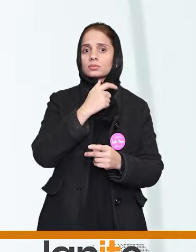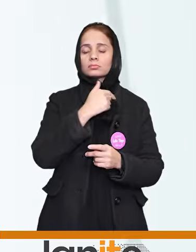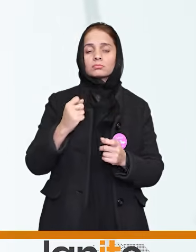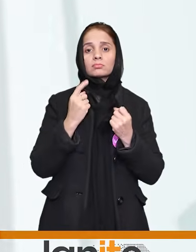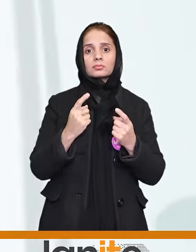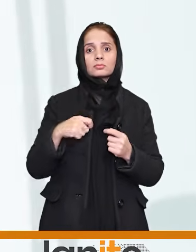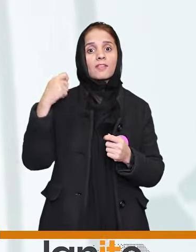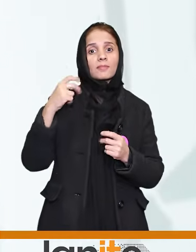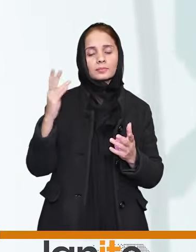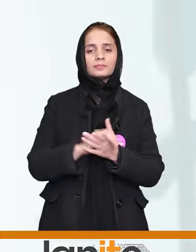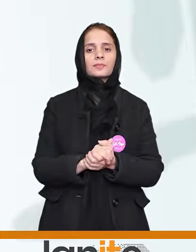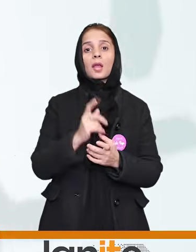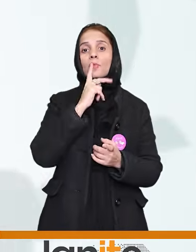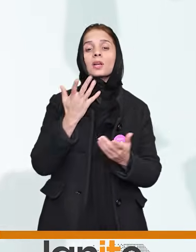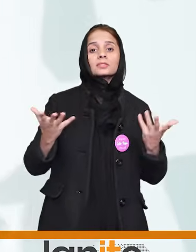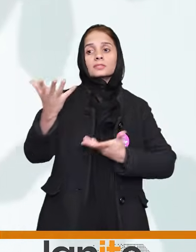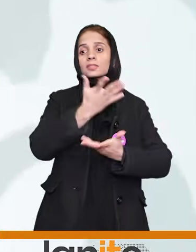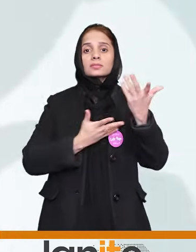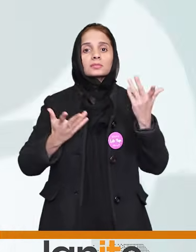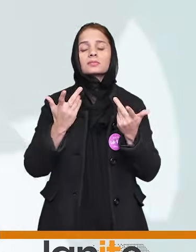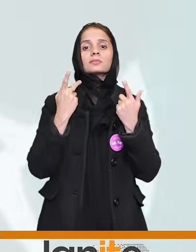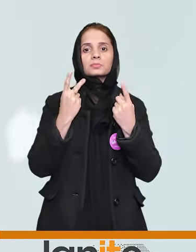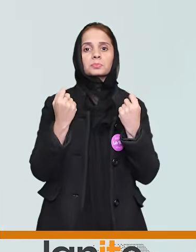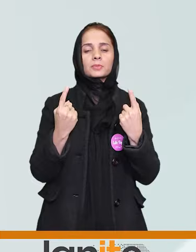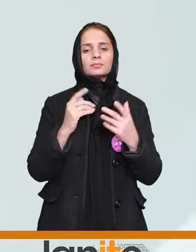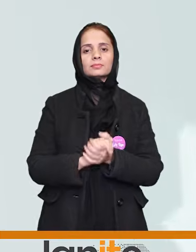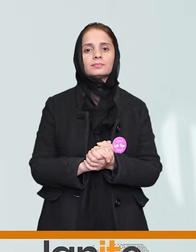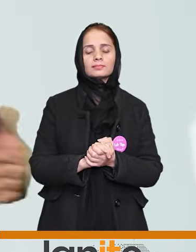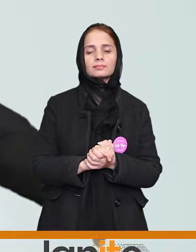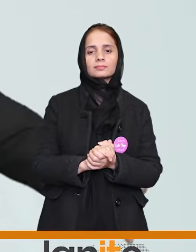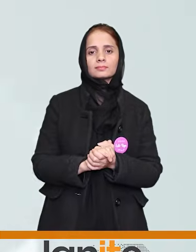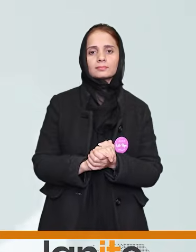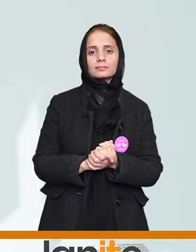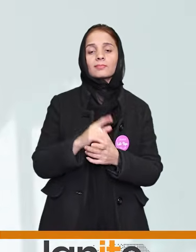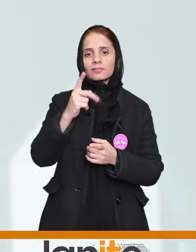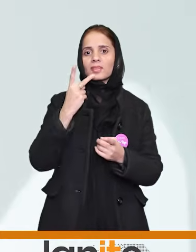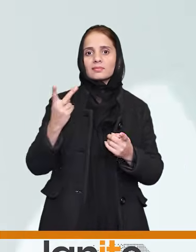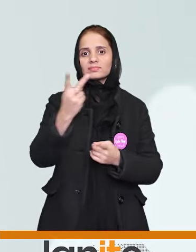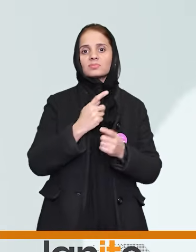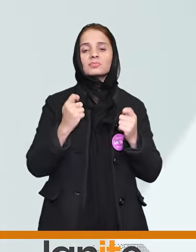Because the environment here is also professional. When you setup the environment around you to be professional,